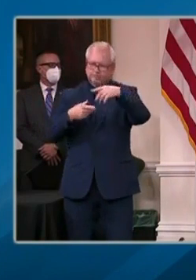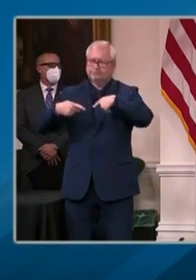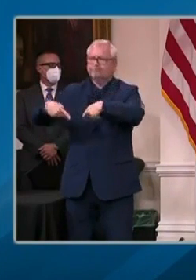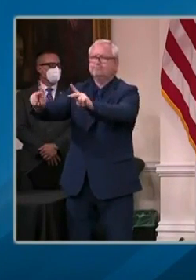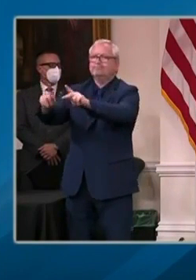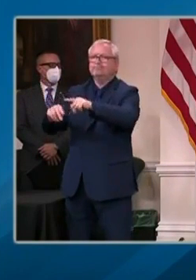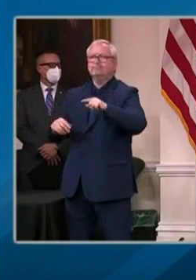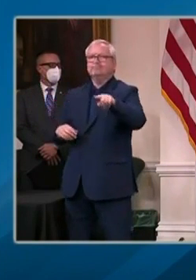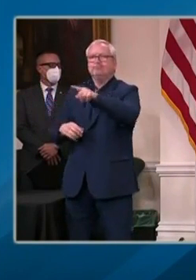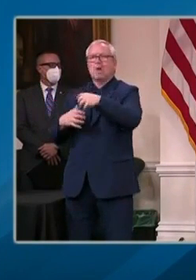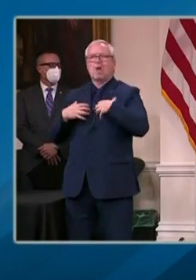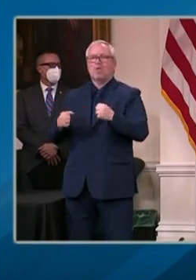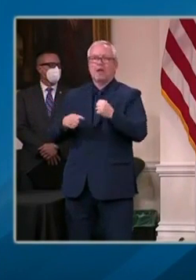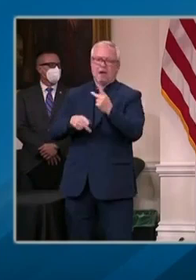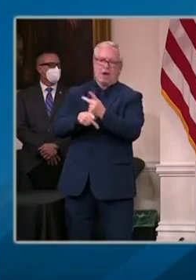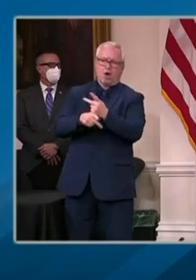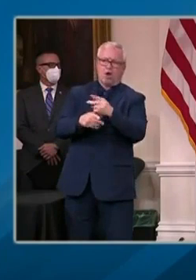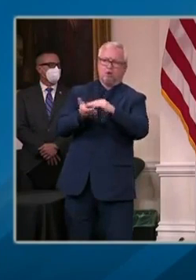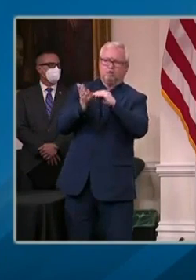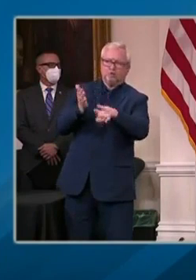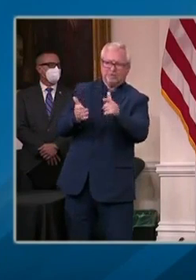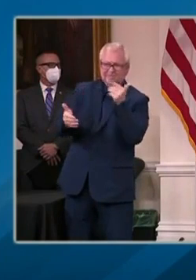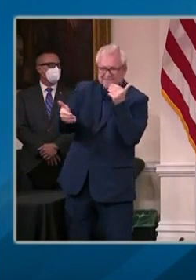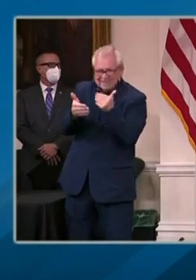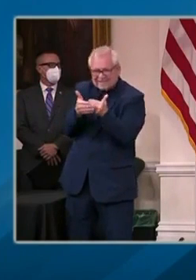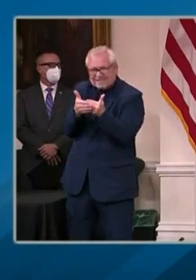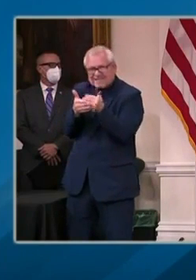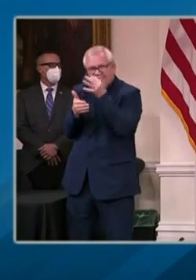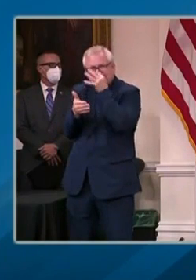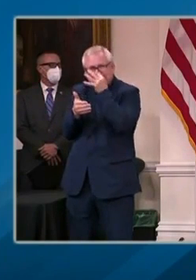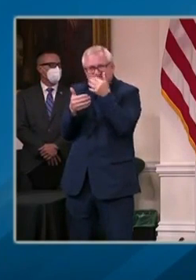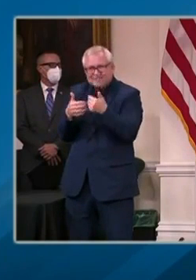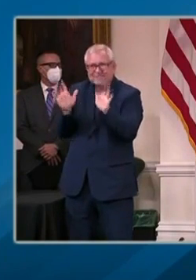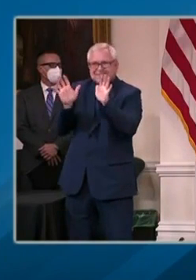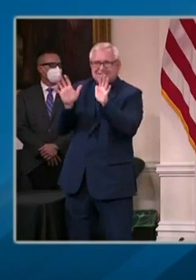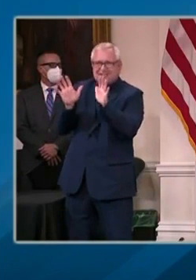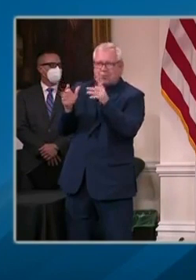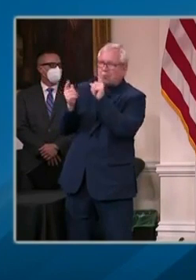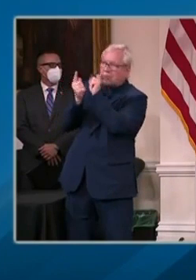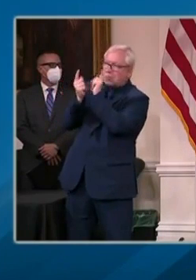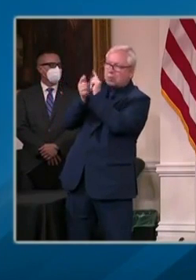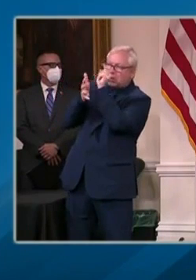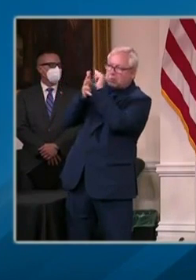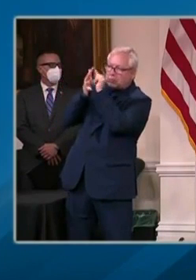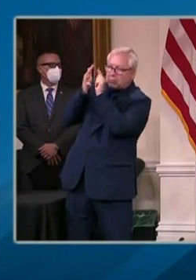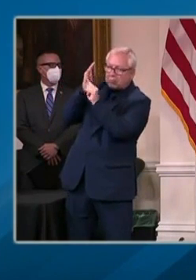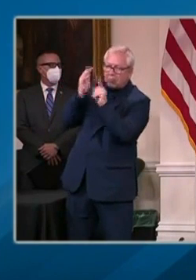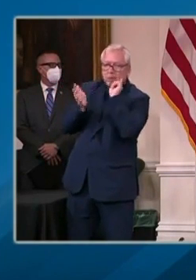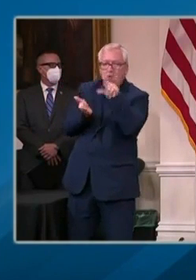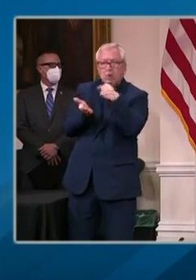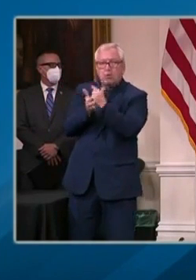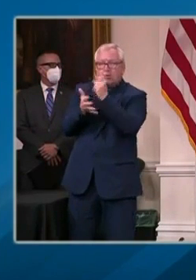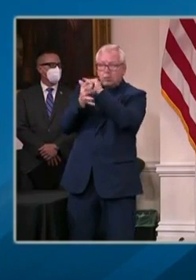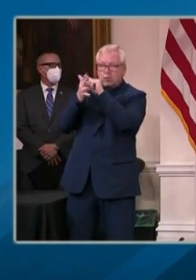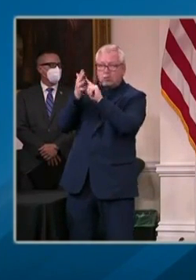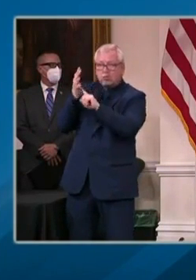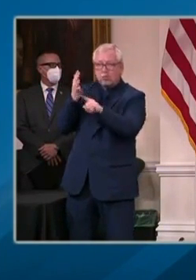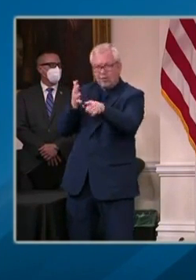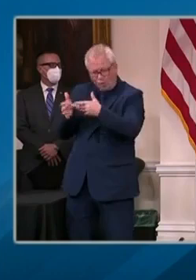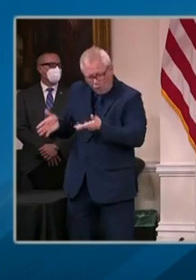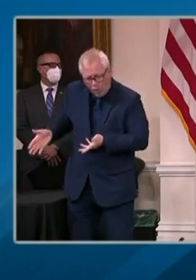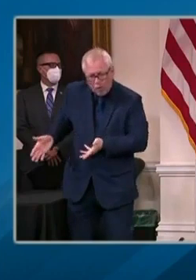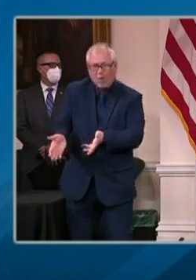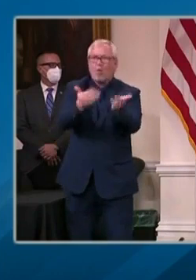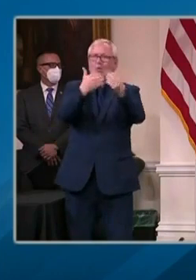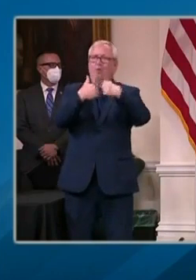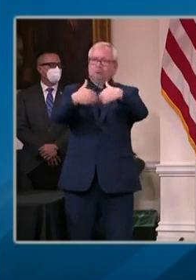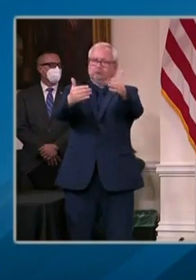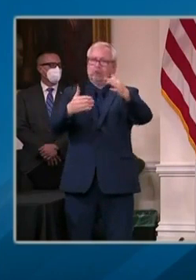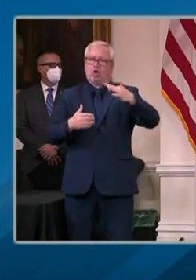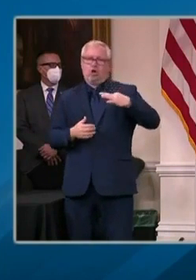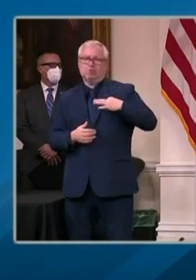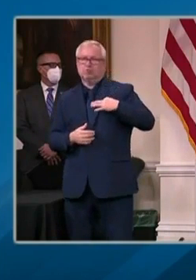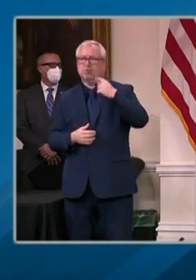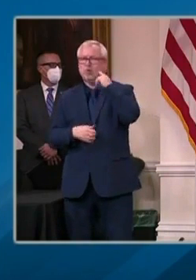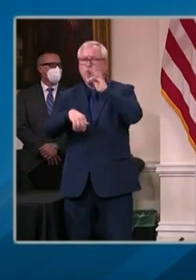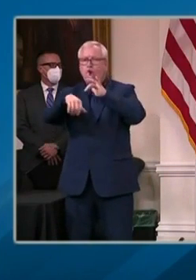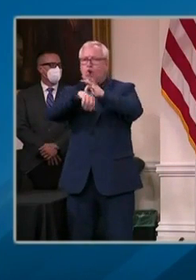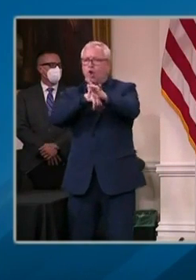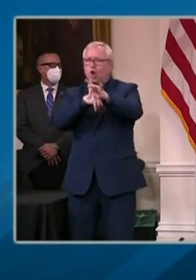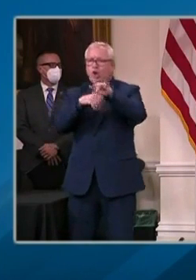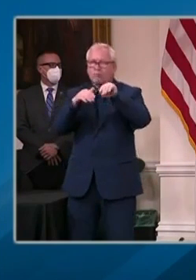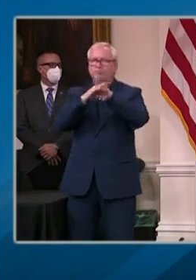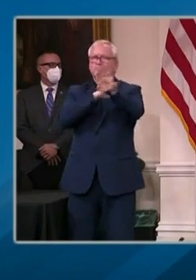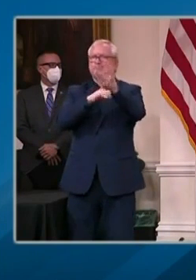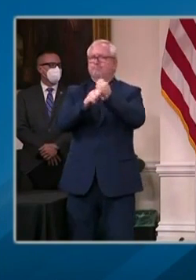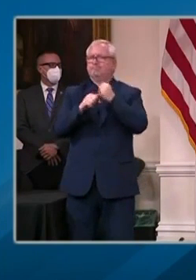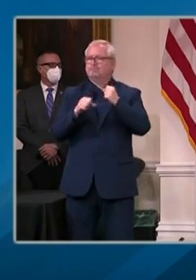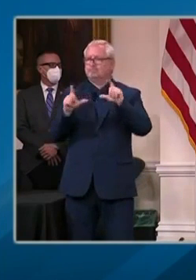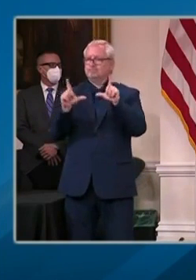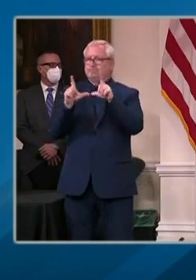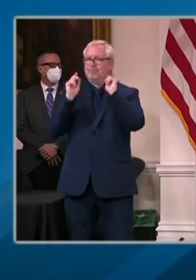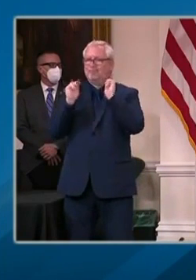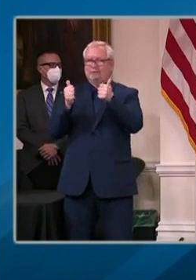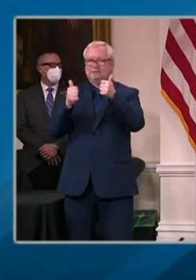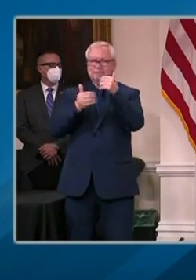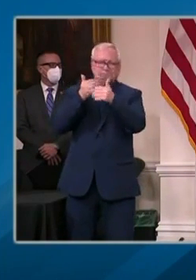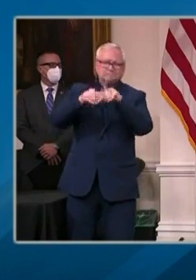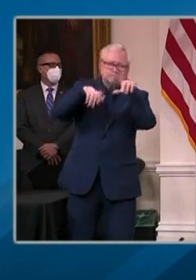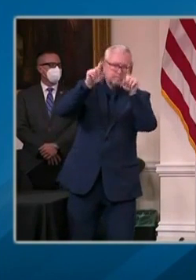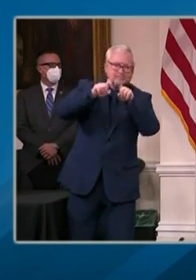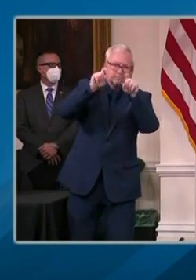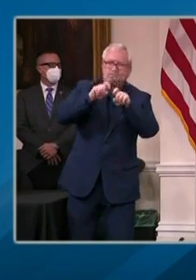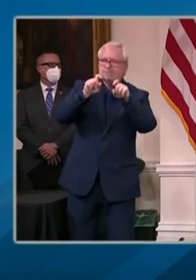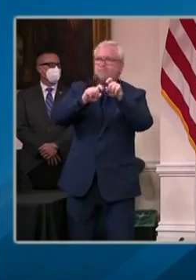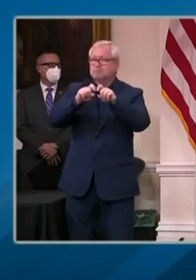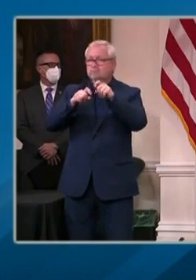AND WE ARE ENCOURAGING OUR COLLEGES AND UNIVERSITIES TO ALLO HEALTHCARE STUDENTS IN THEIR FINAL SEMESTER AND HAVE SATISFIED ALL GRADUATION REQUIREMENTS TO BE ELIGIBLE FOR